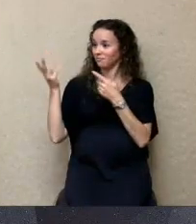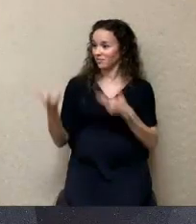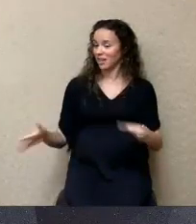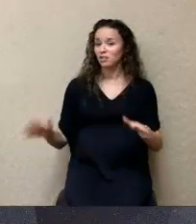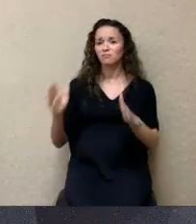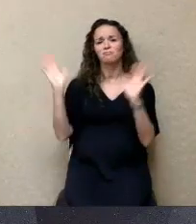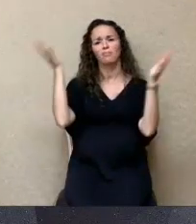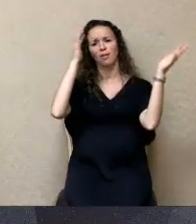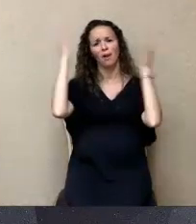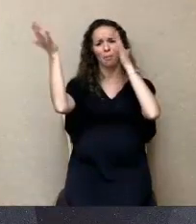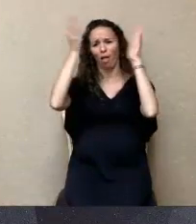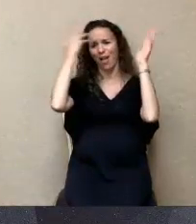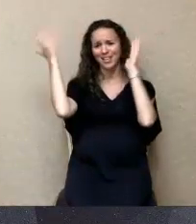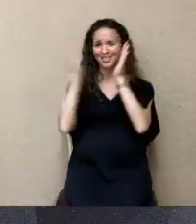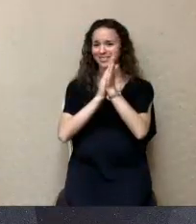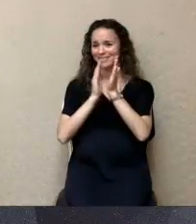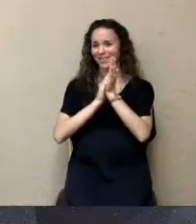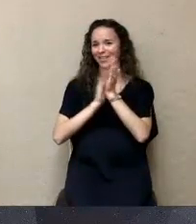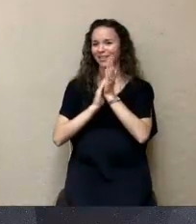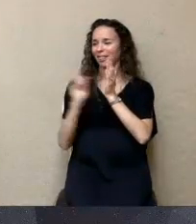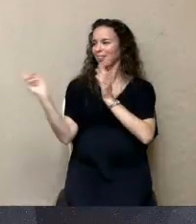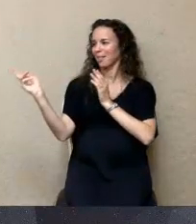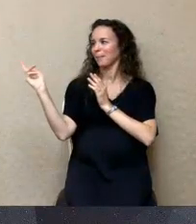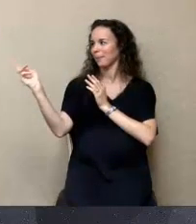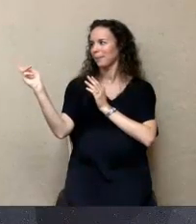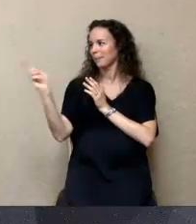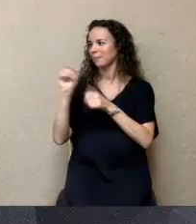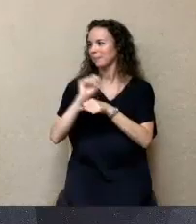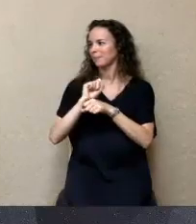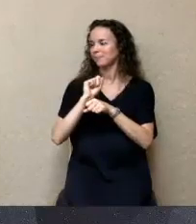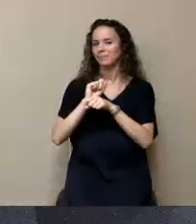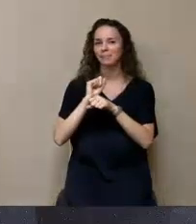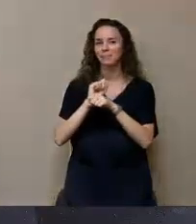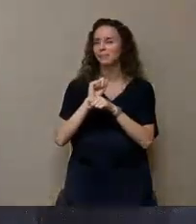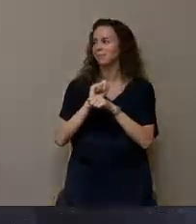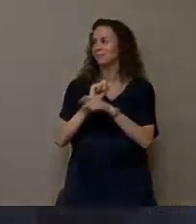Let's give a round of applause for Abby and Mike. Thank you guys so much for having us.